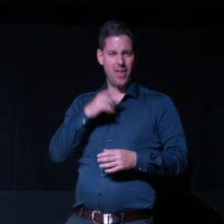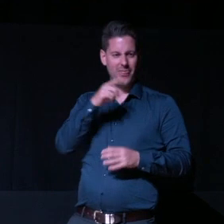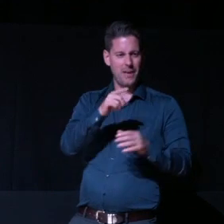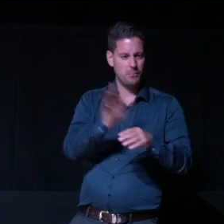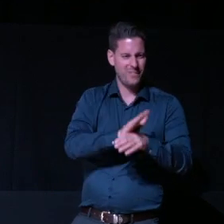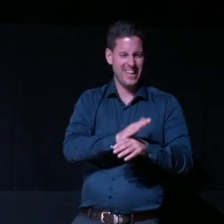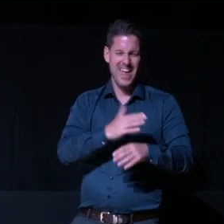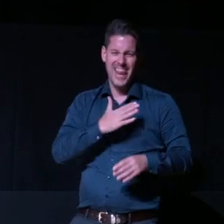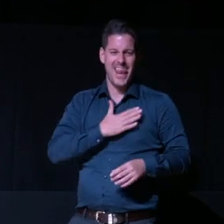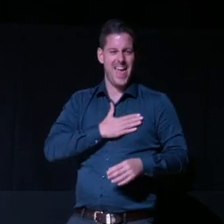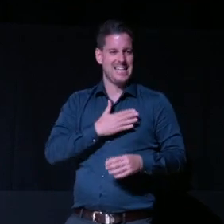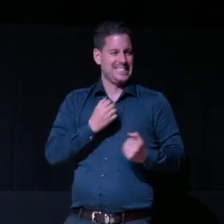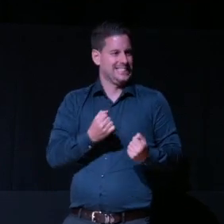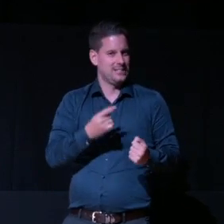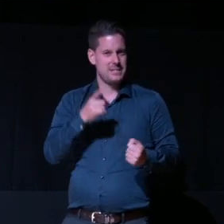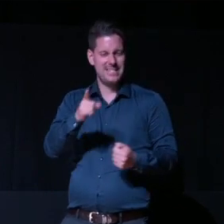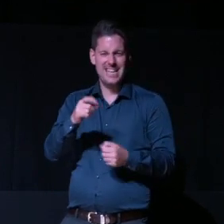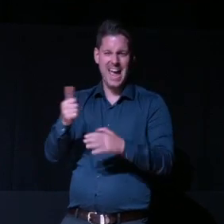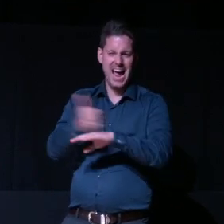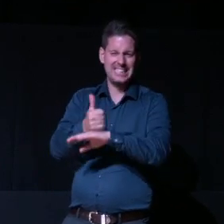Like you know like you kind of like but Billy